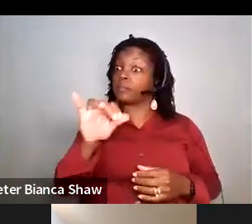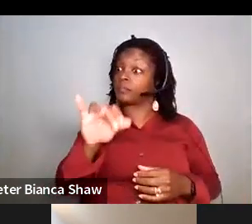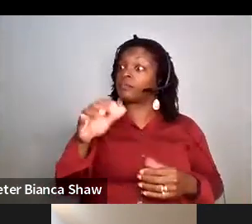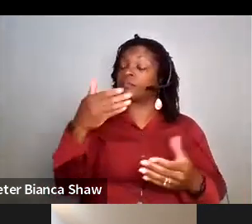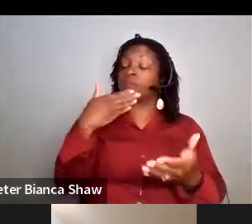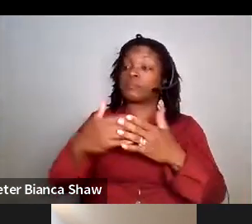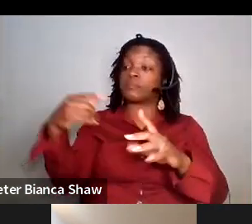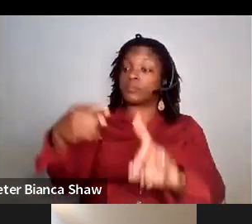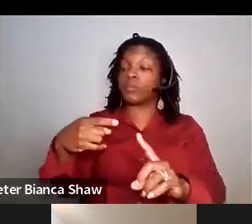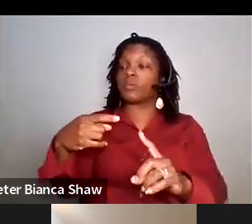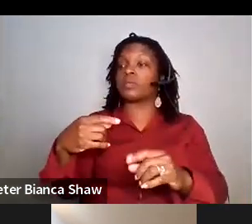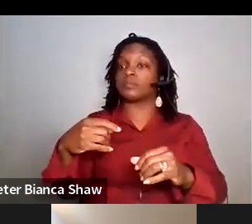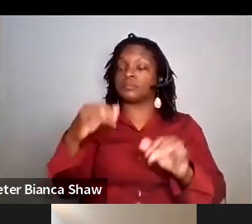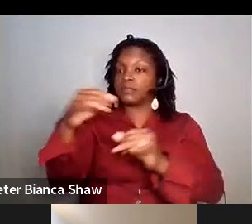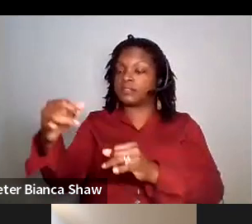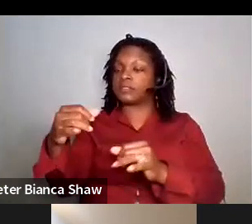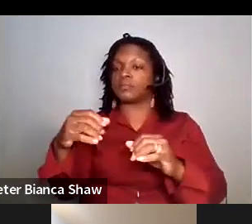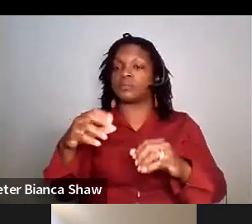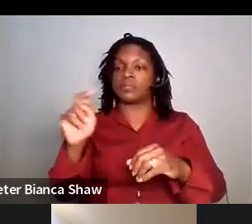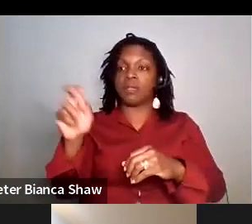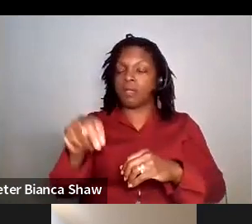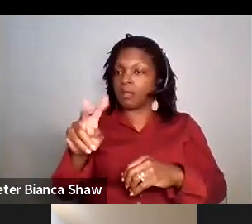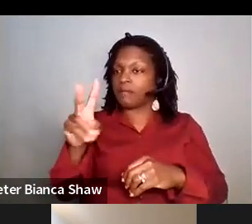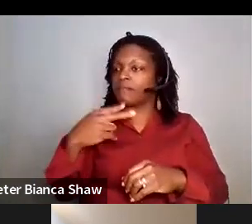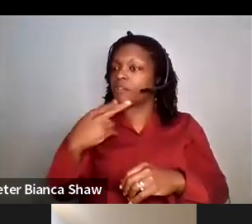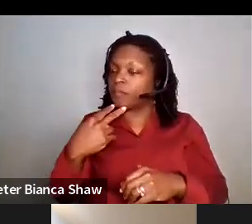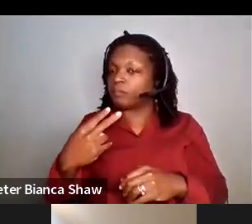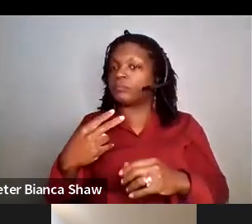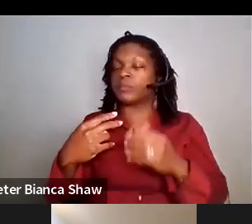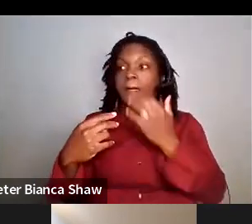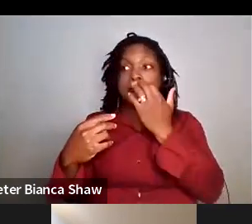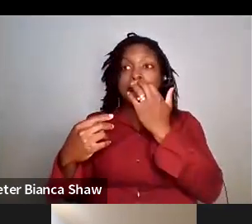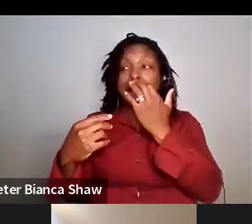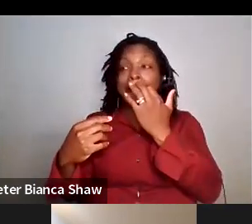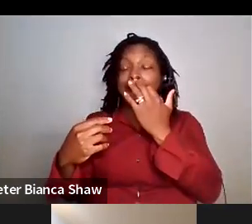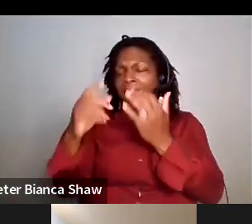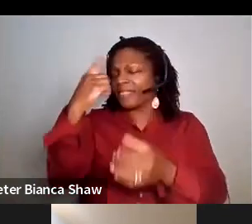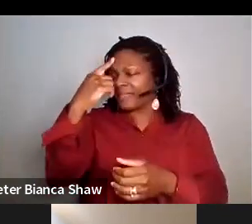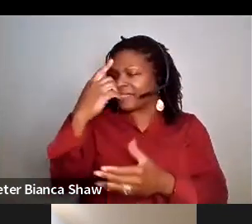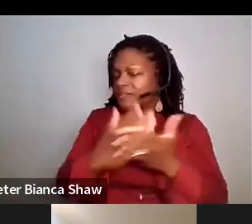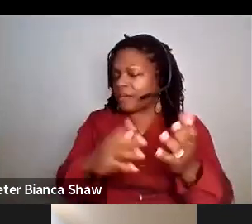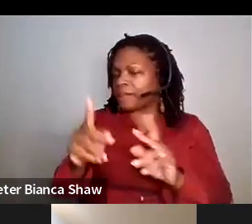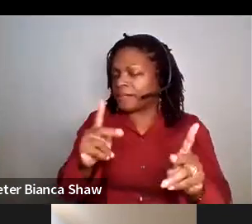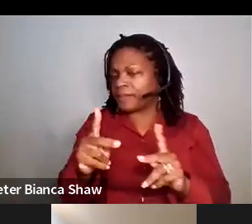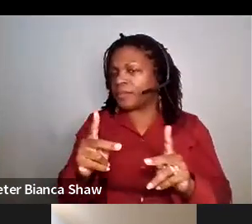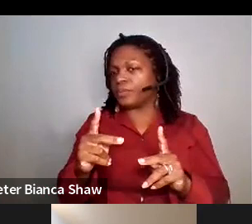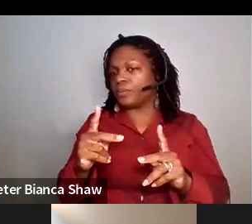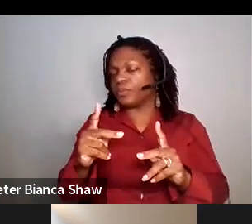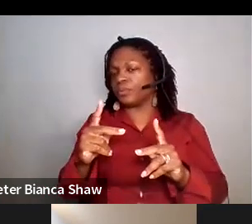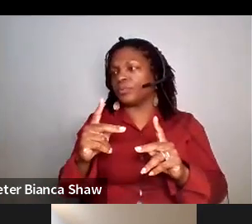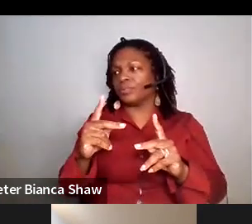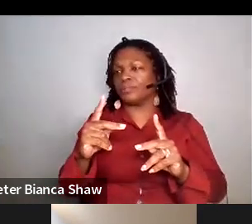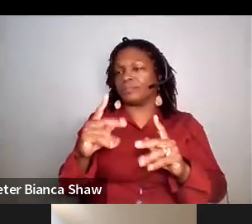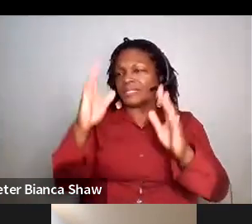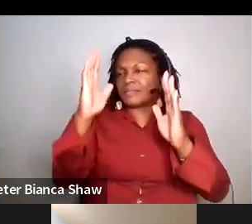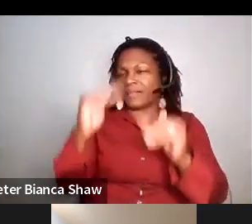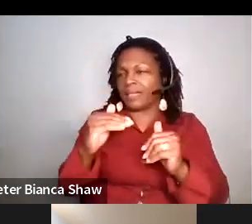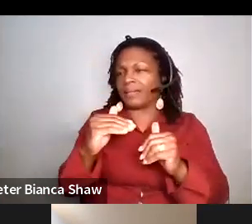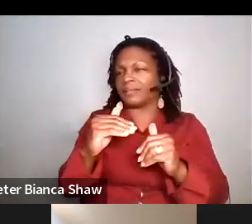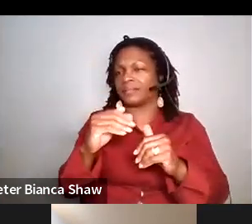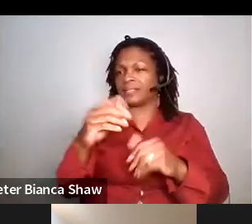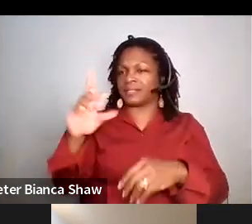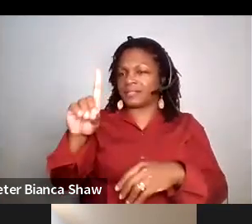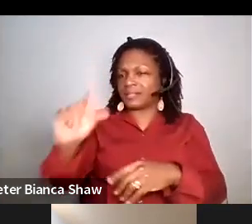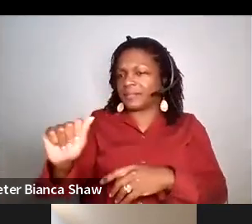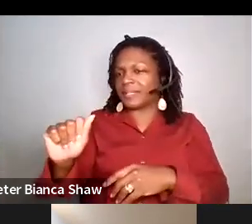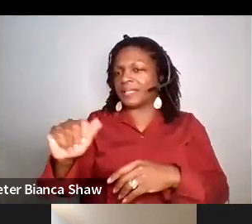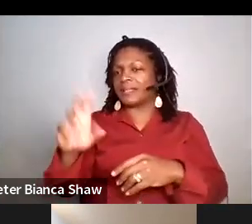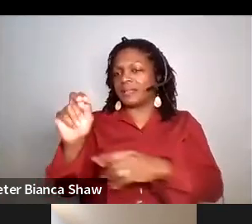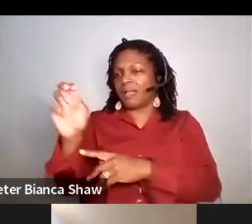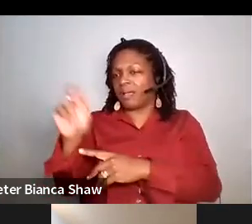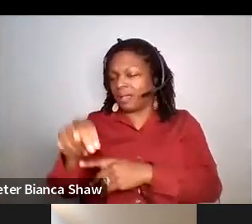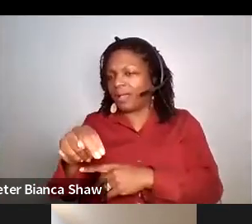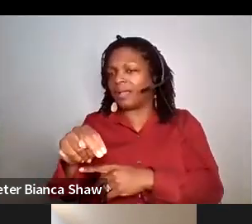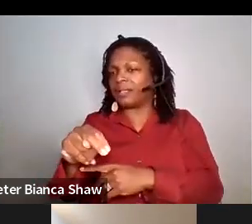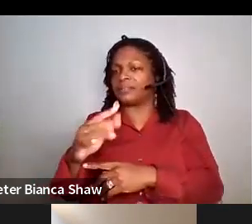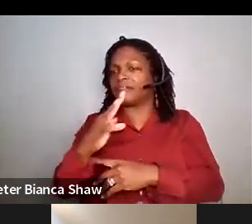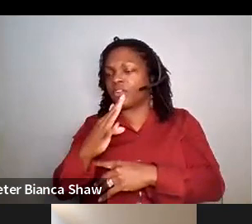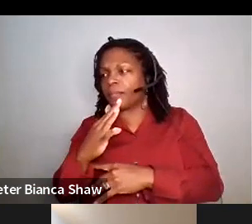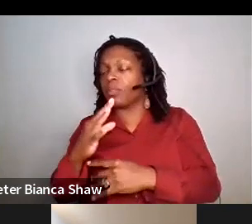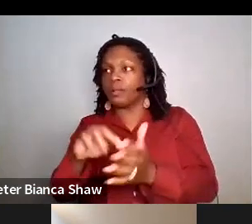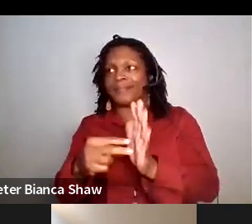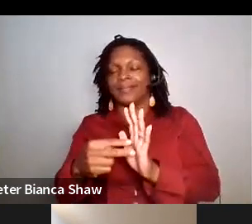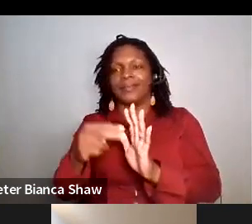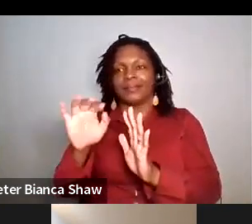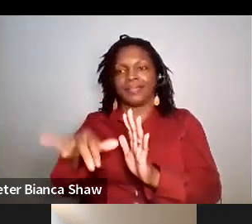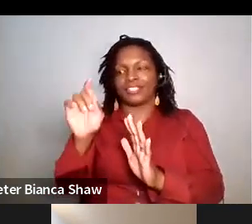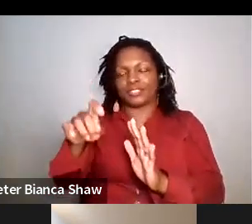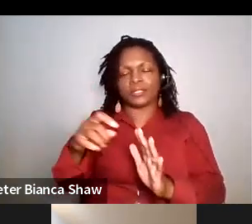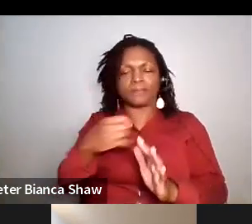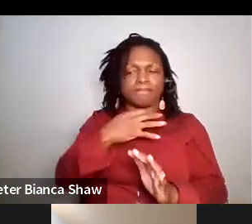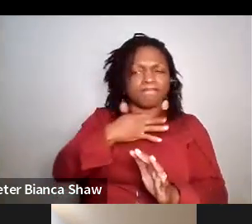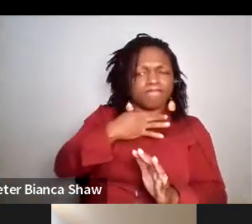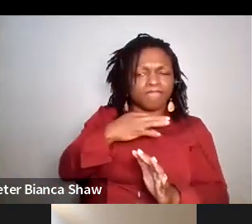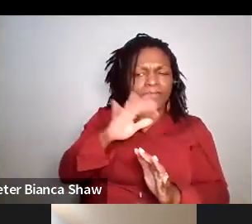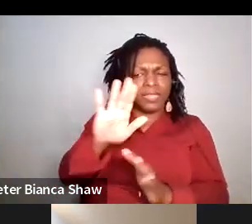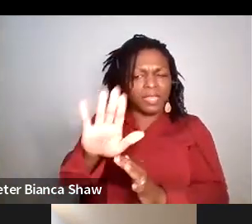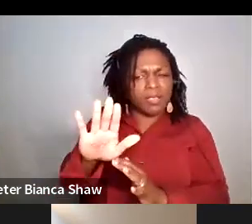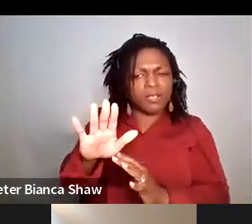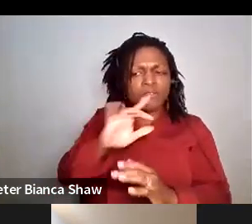I think a lot of people make this assumptions on ability and and disability, or individuals who are not verbal, and when, instead, really, you should go in with that open, inquisitive mind about what their potential really is and what their capabilities.